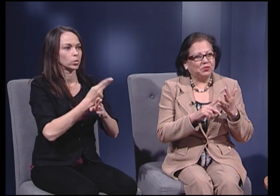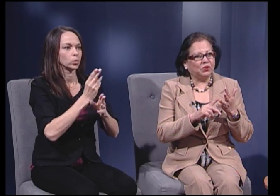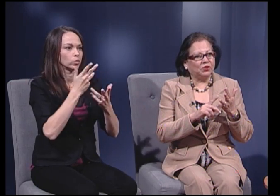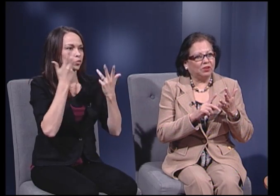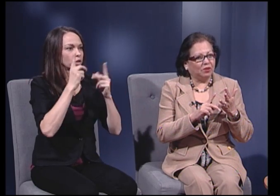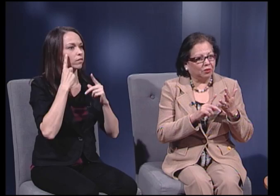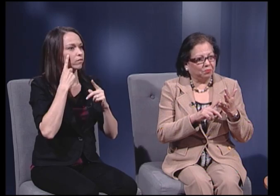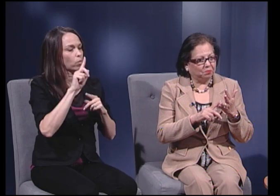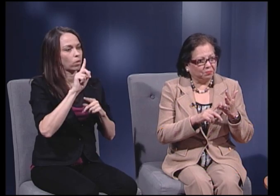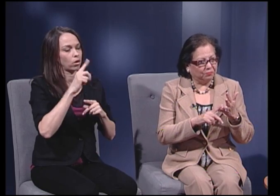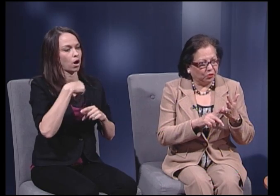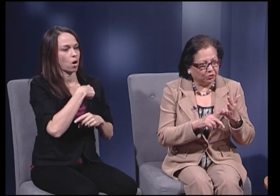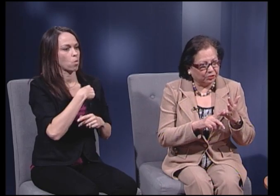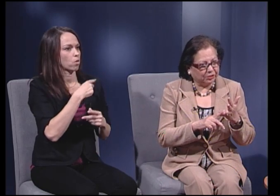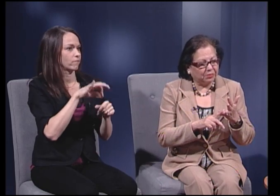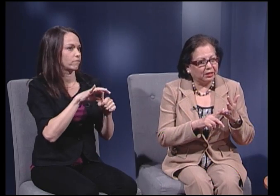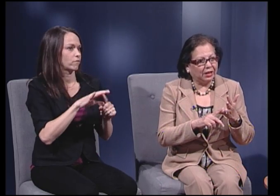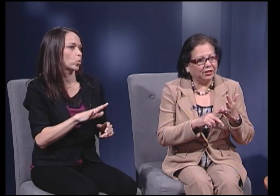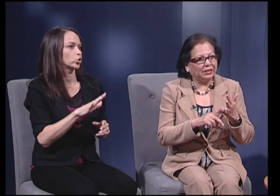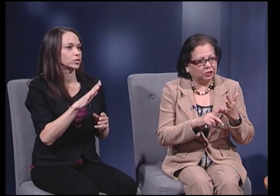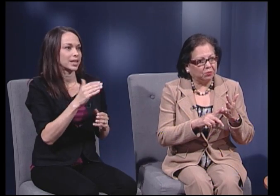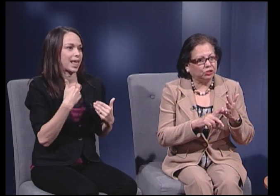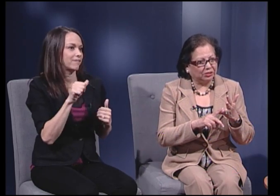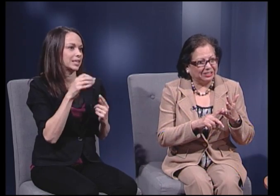for our voters that may have any special needs.